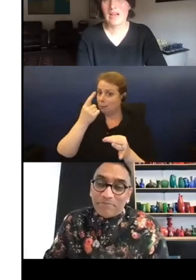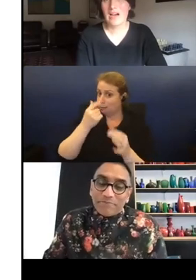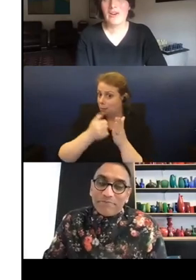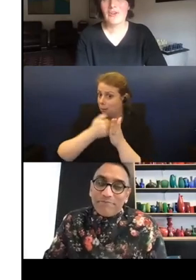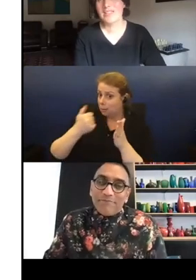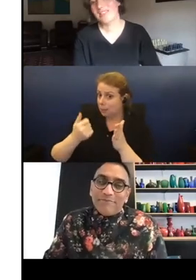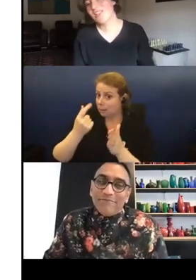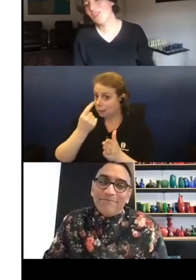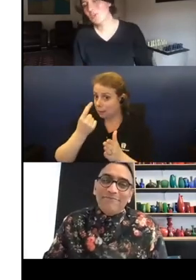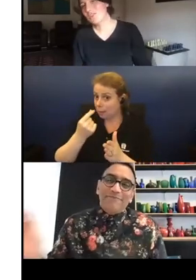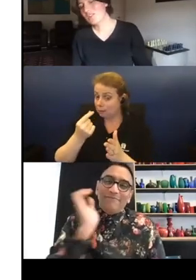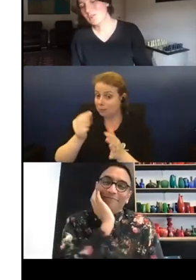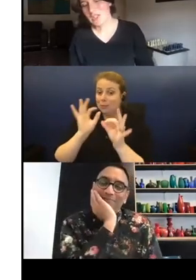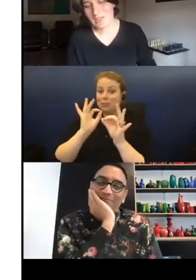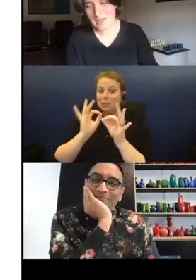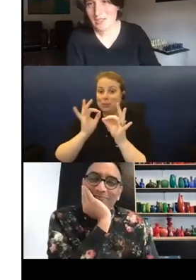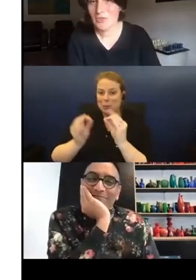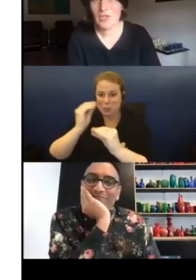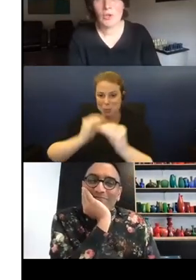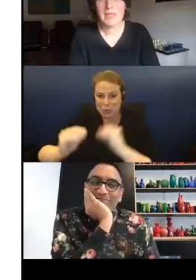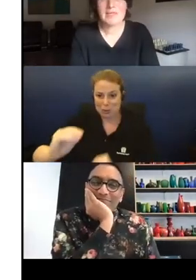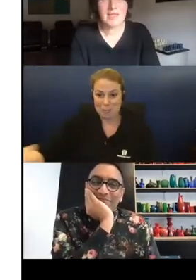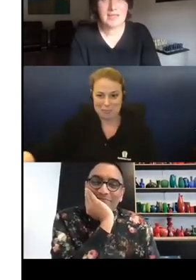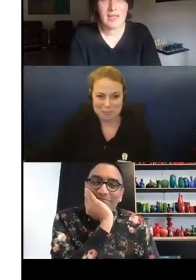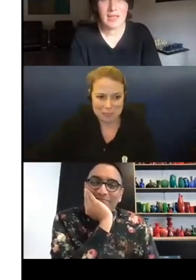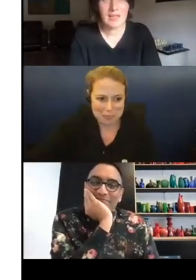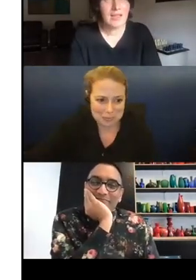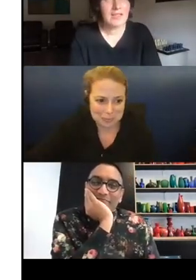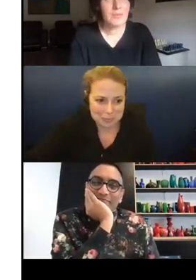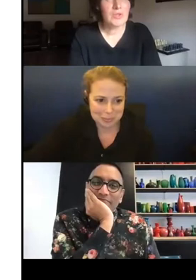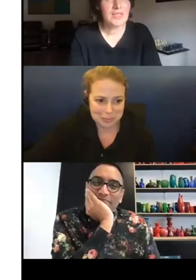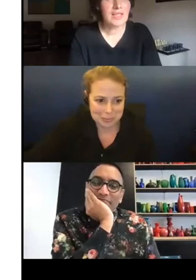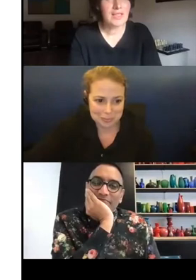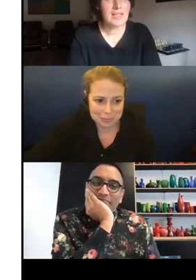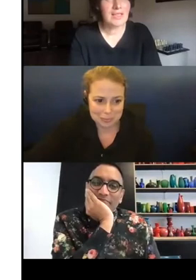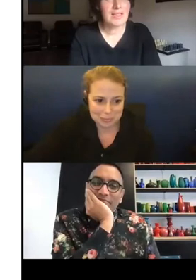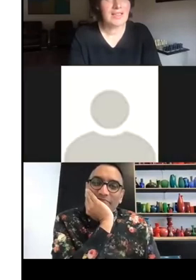oh yes thank you what a great question and thank you for the comments yes i the music uh has